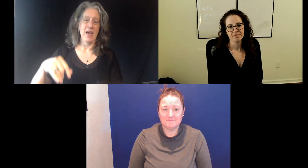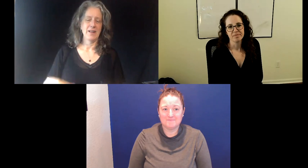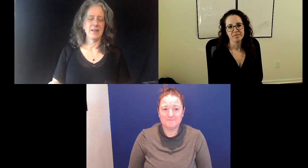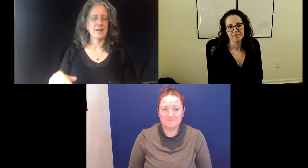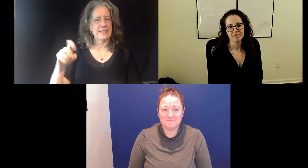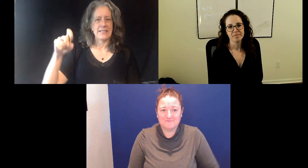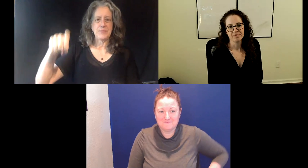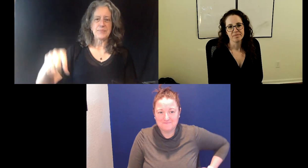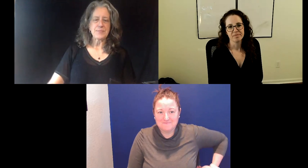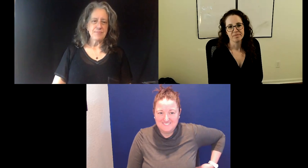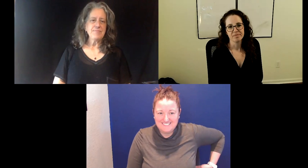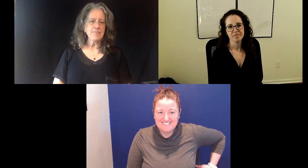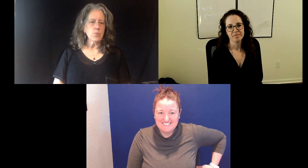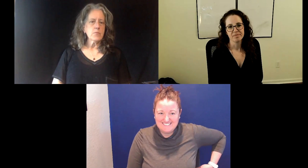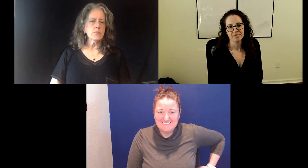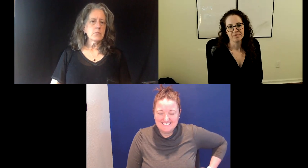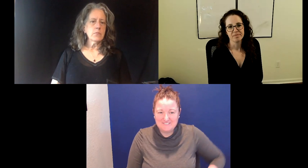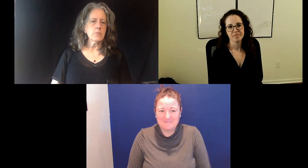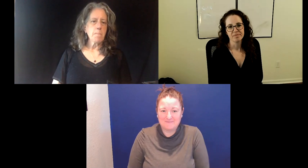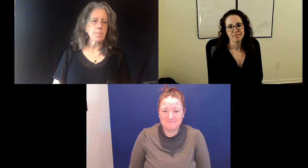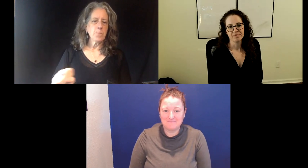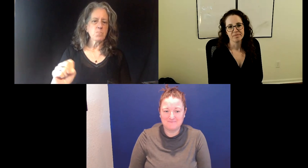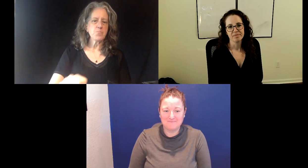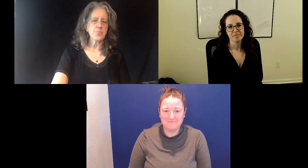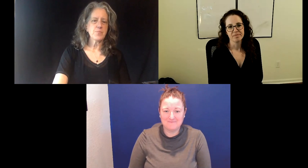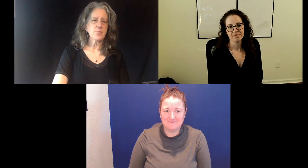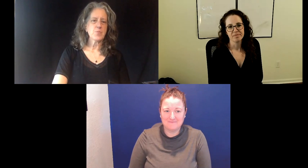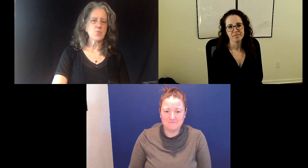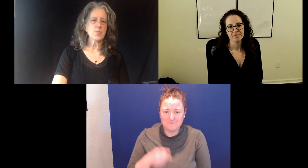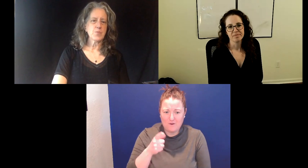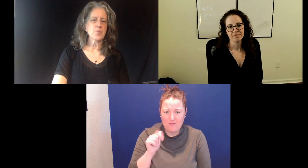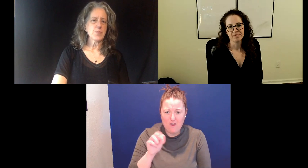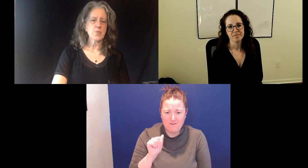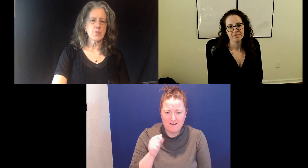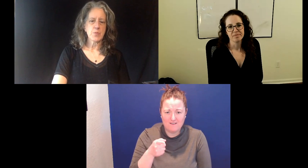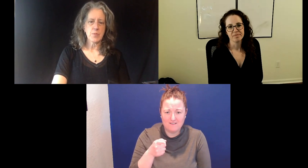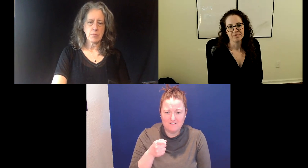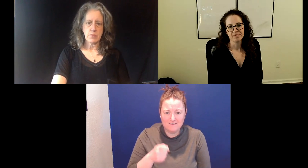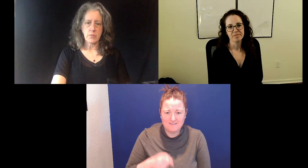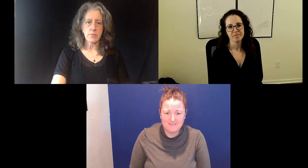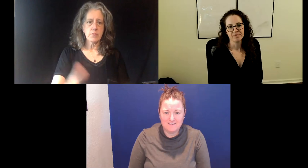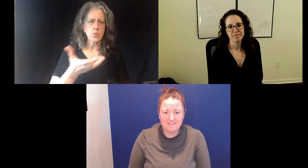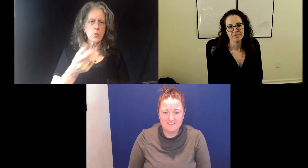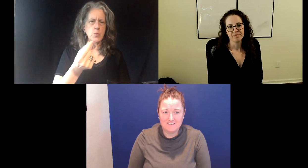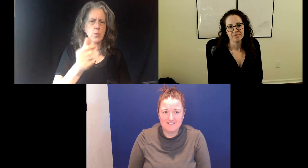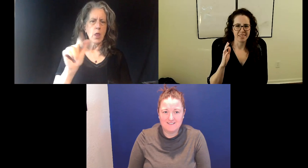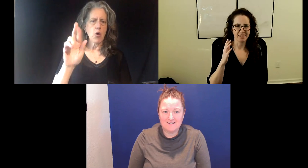we're going to try we're going to we'll see how we expect to see what happens with that uh